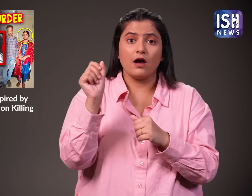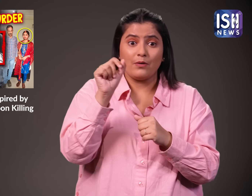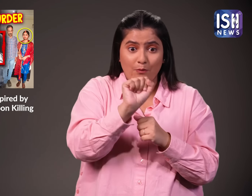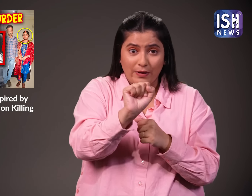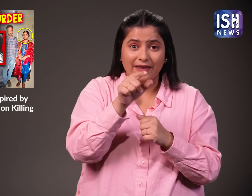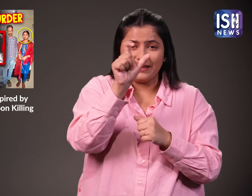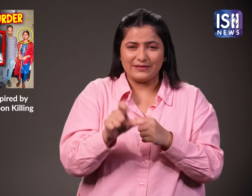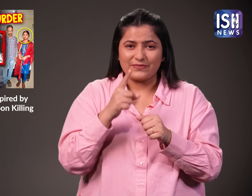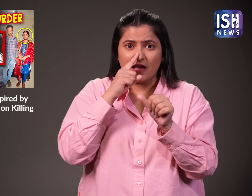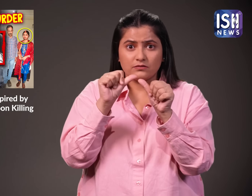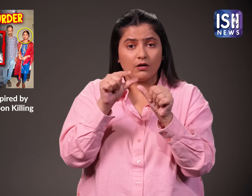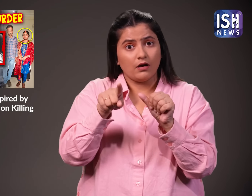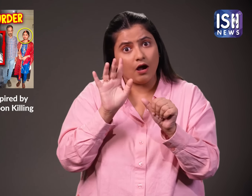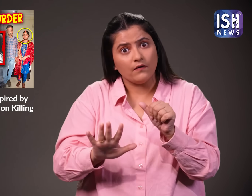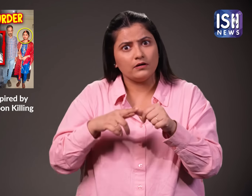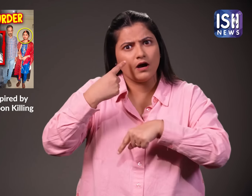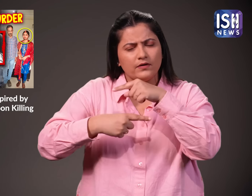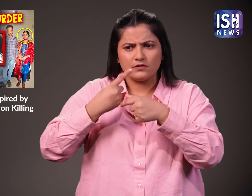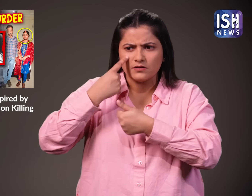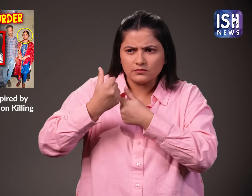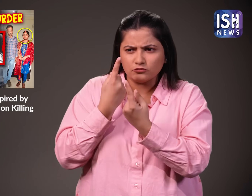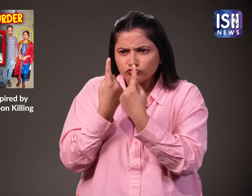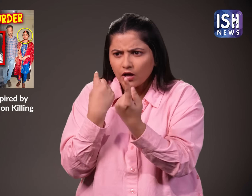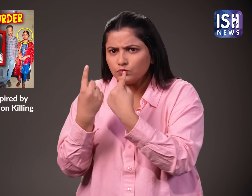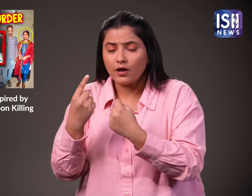Aishwarya often kept an eye on Tejeswar.